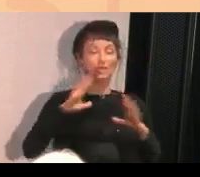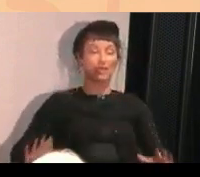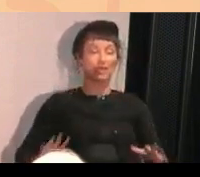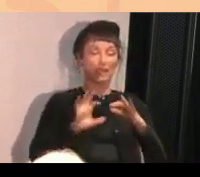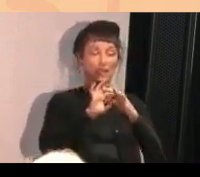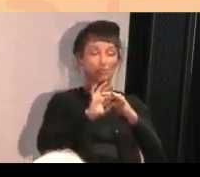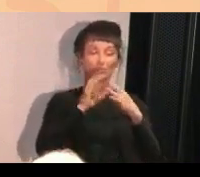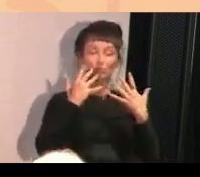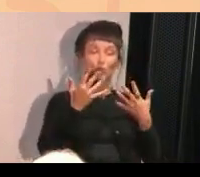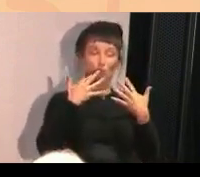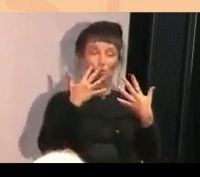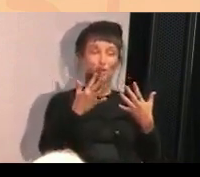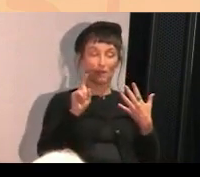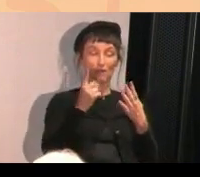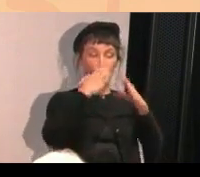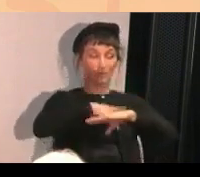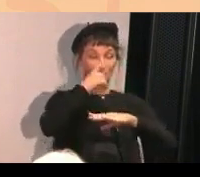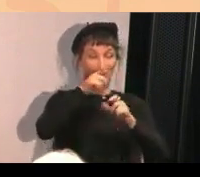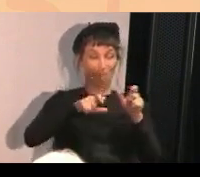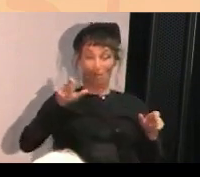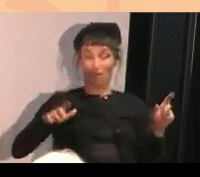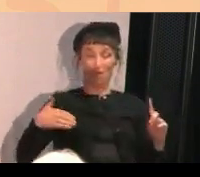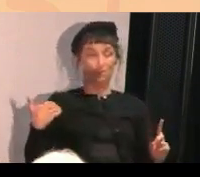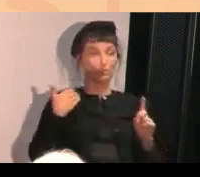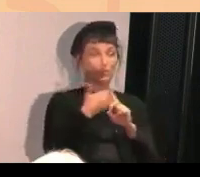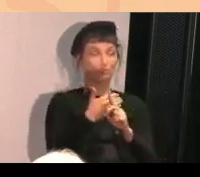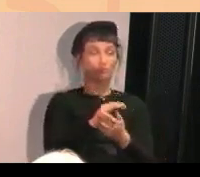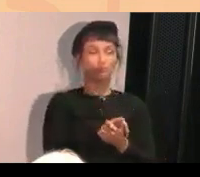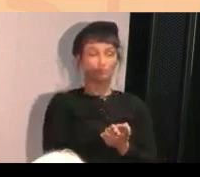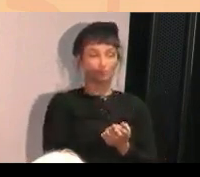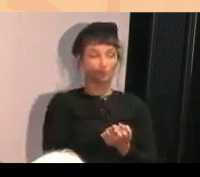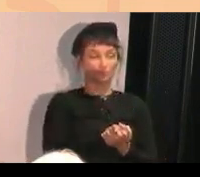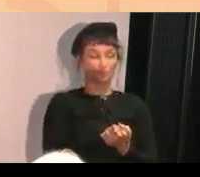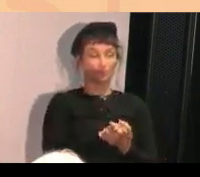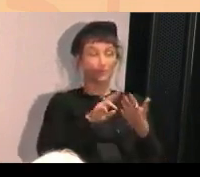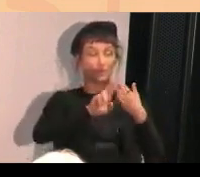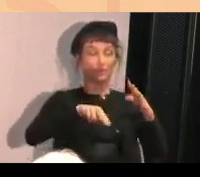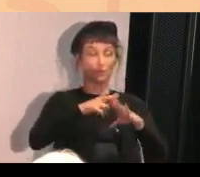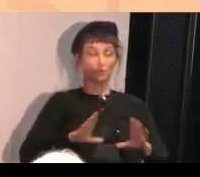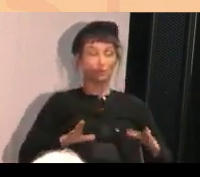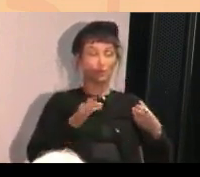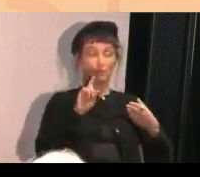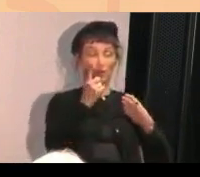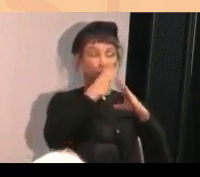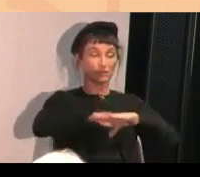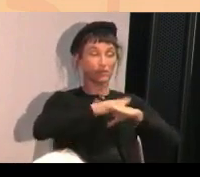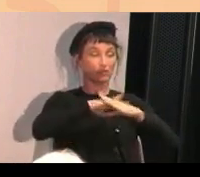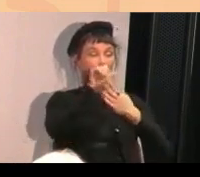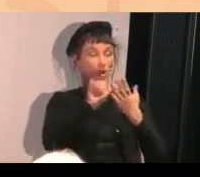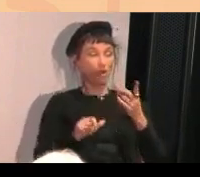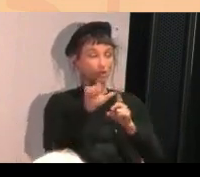First Nations peoples and others, a national body for First Nations arts and culture could align